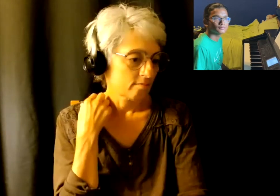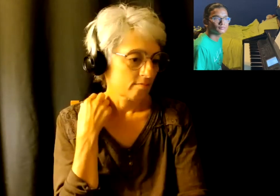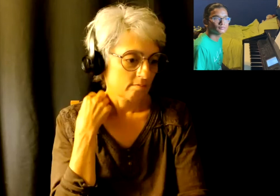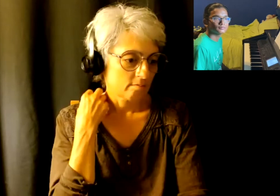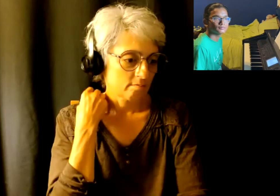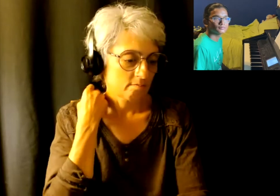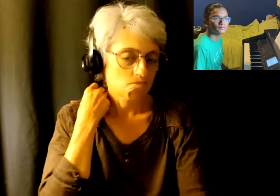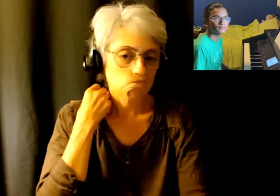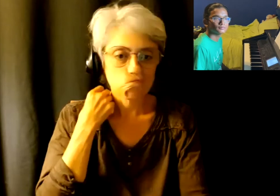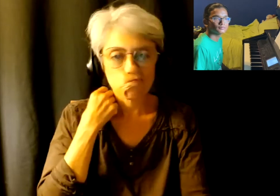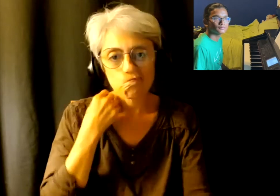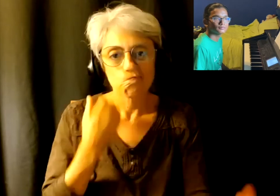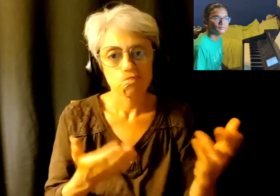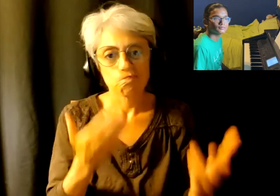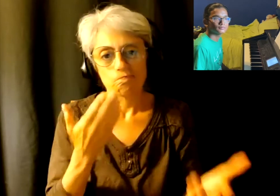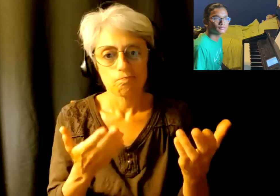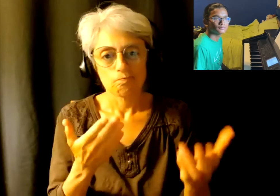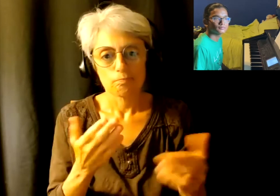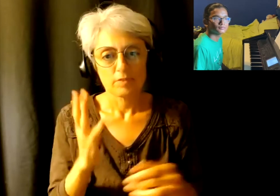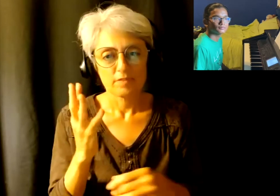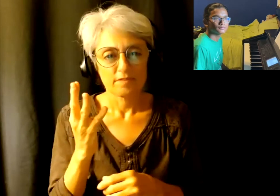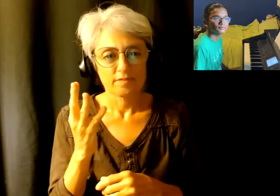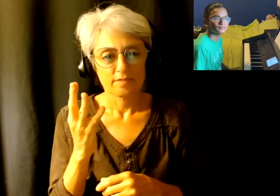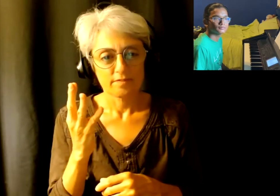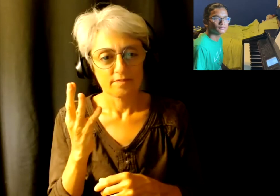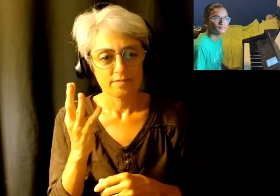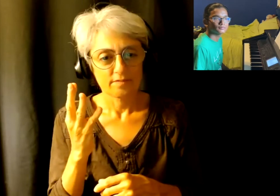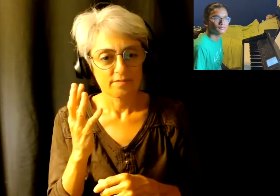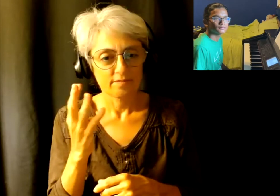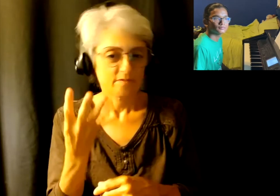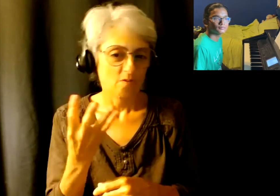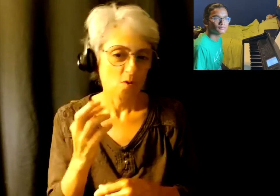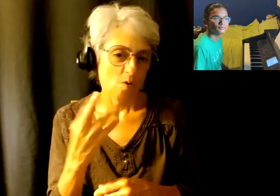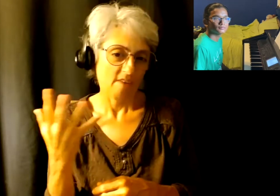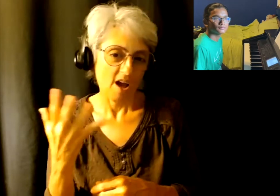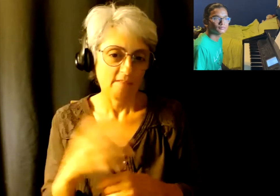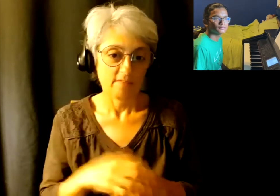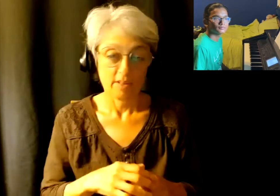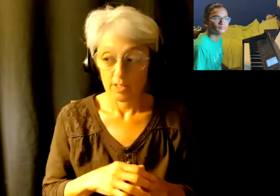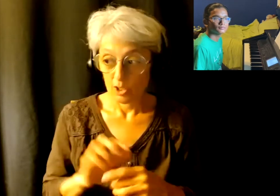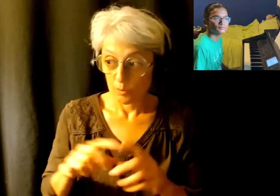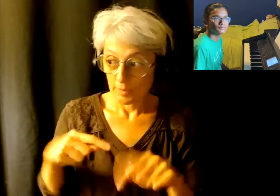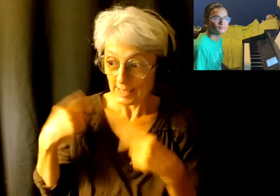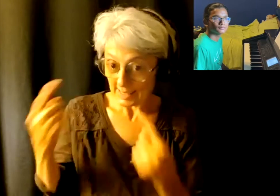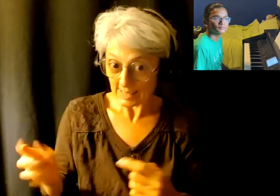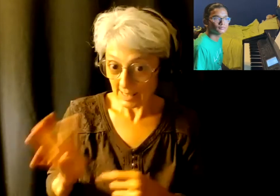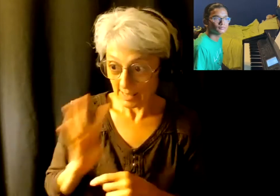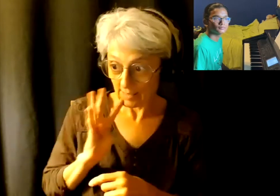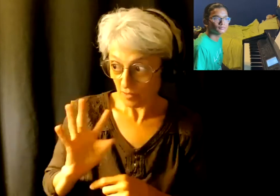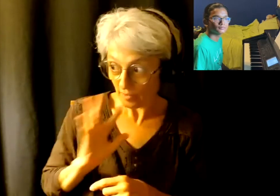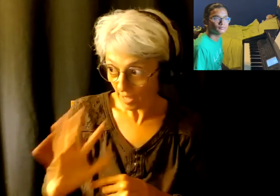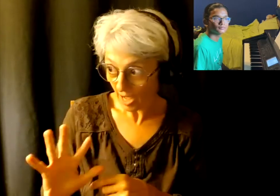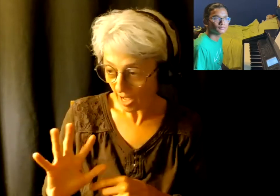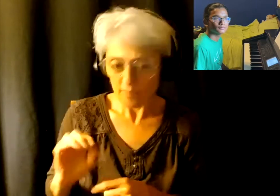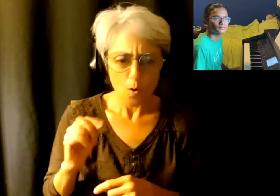Maybe four or five? since you were four or five or four or five years i think since i was four or five wow Faith: Since you were four or five? Or four or five years? Sid: Yea I think so.